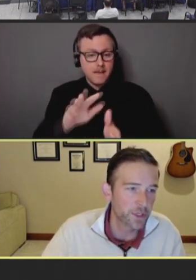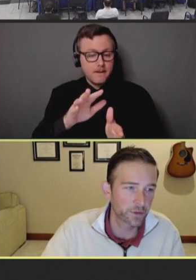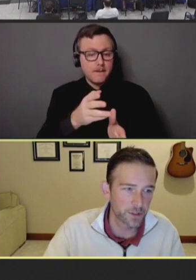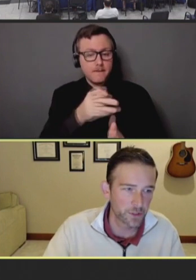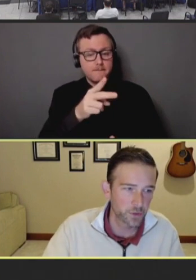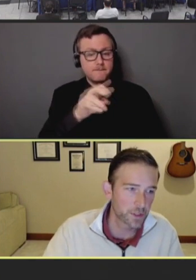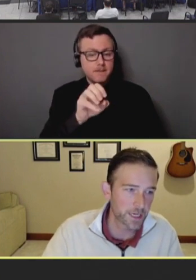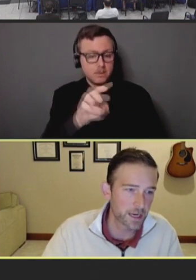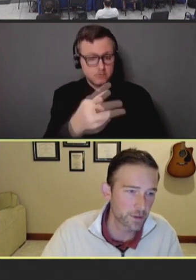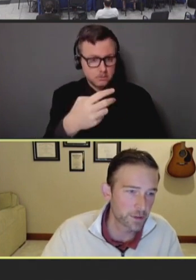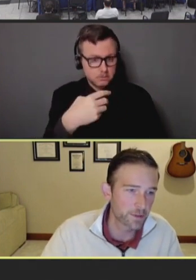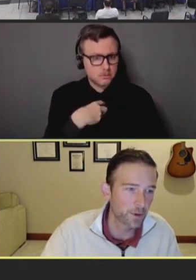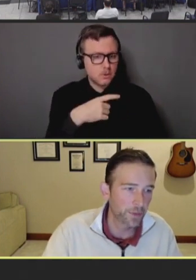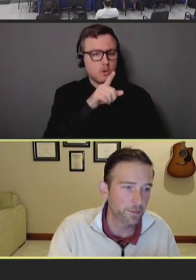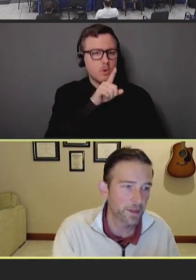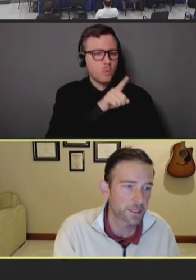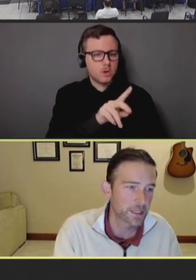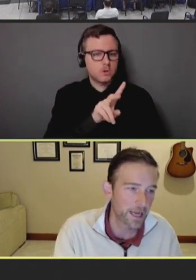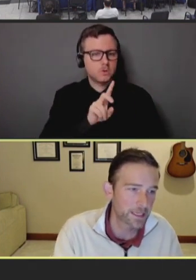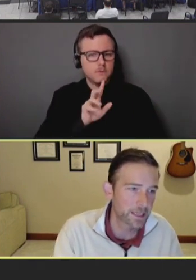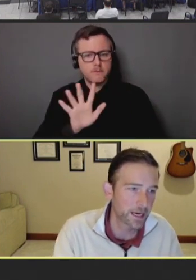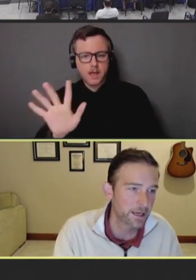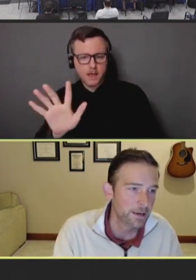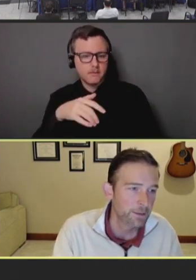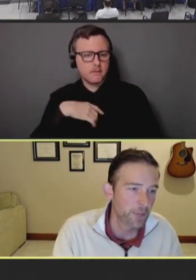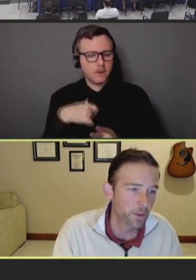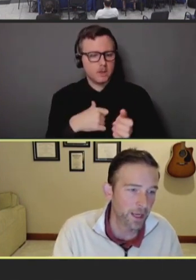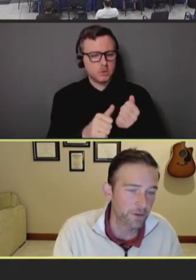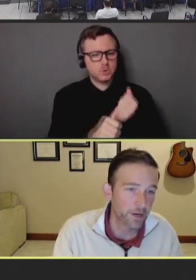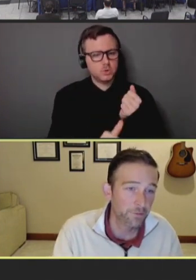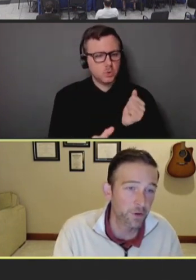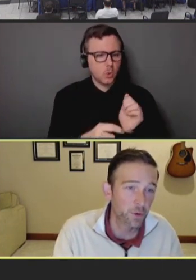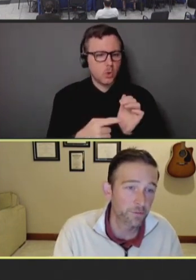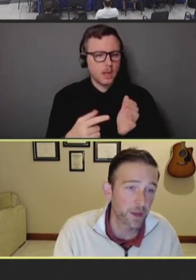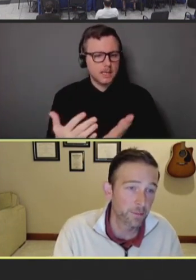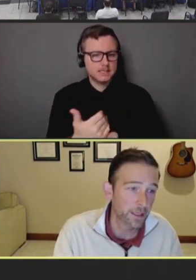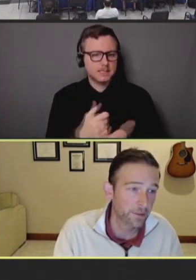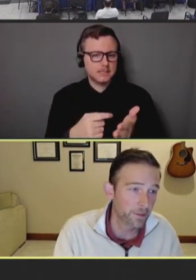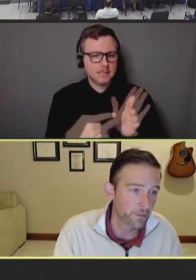We took their stool samples and put them in this assay, and we had very few of them in